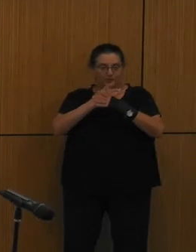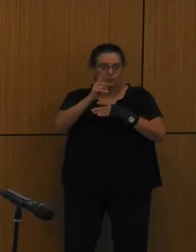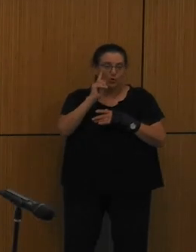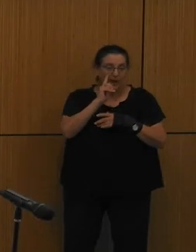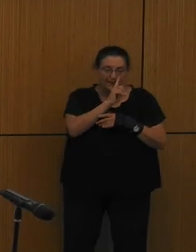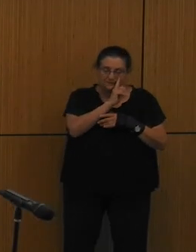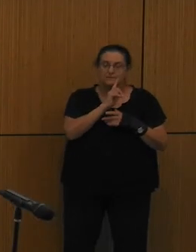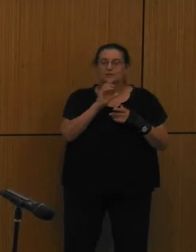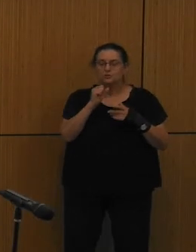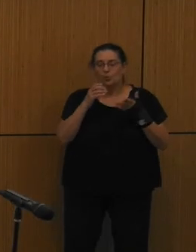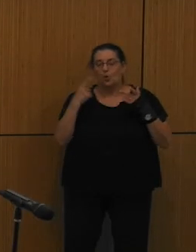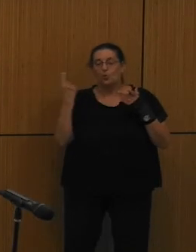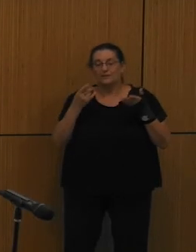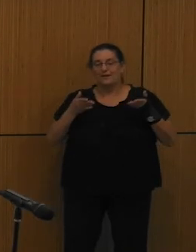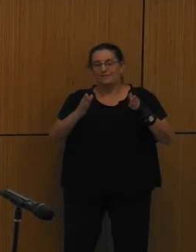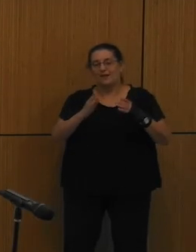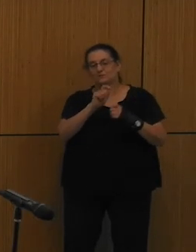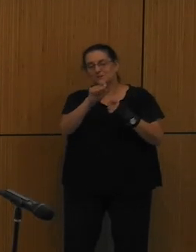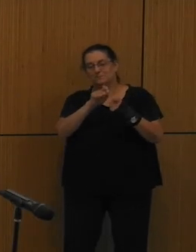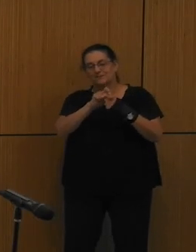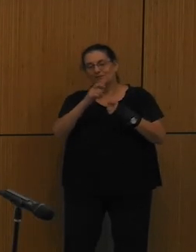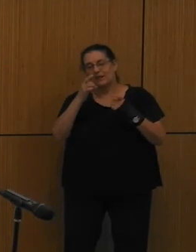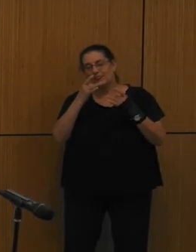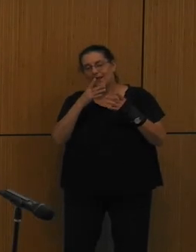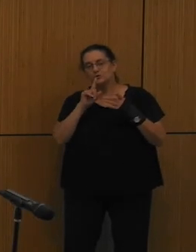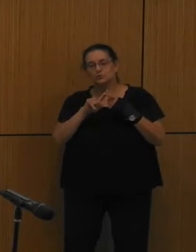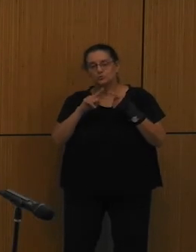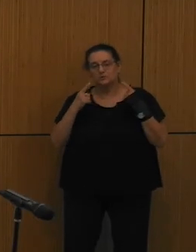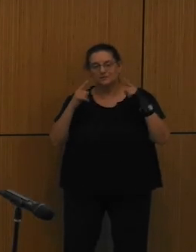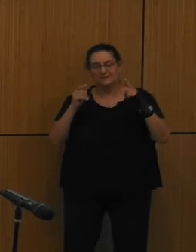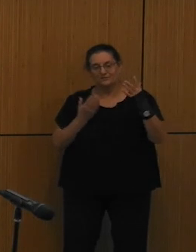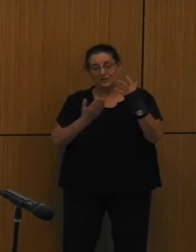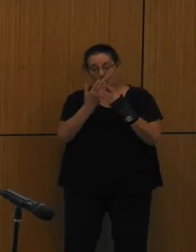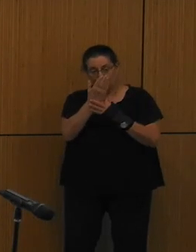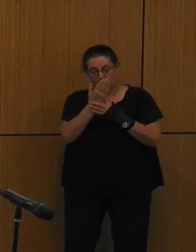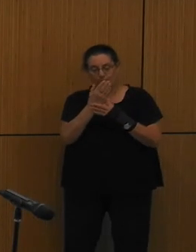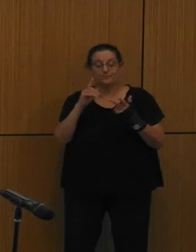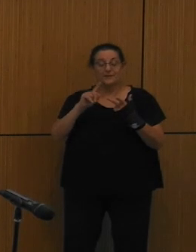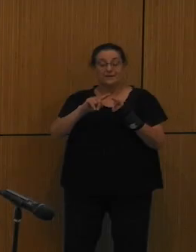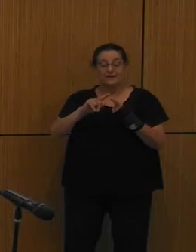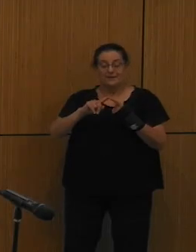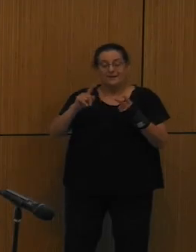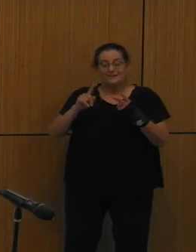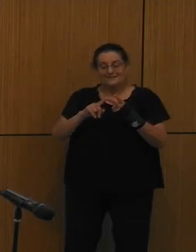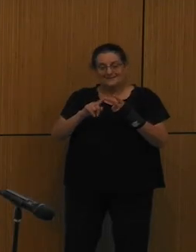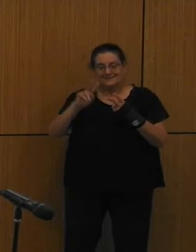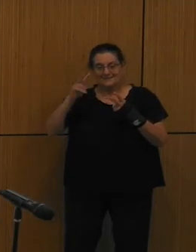You know, with a certain orientation to get through. That second prism is oriented at a 90 degree angle,